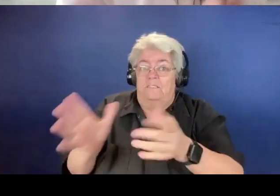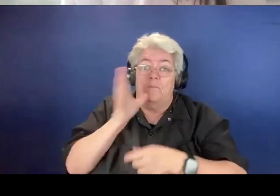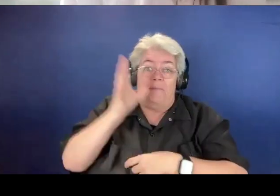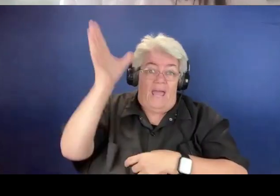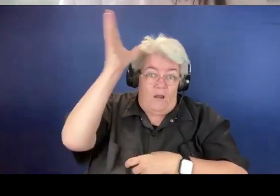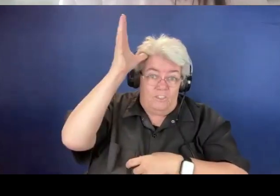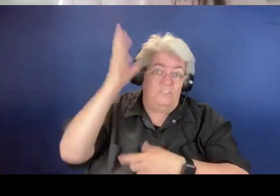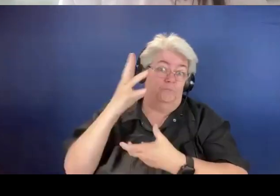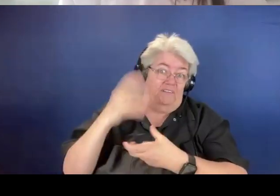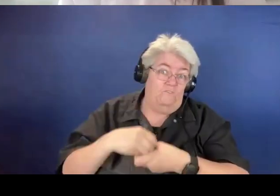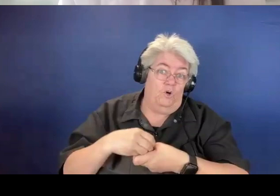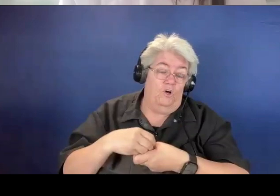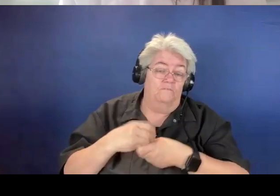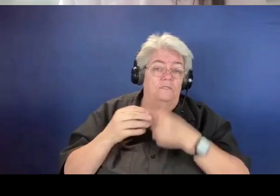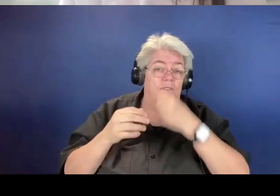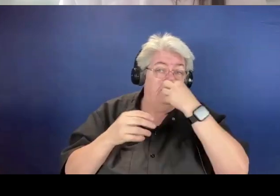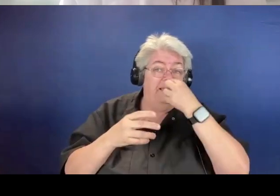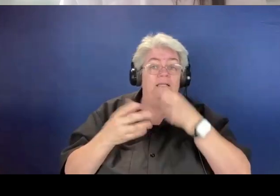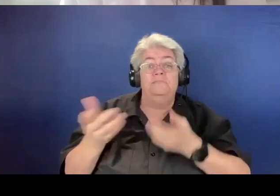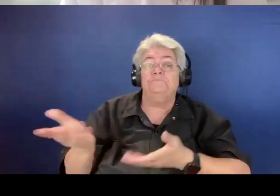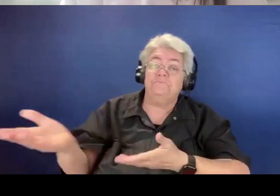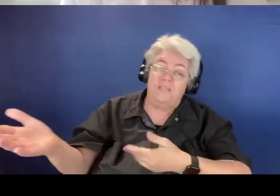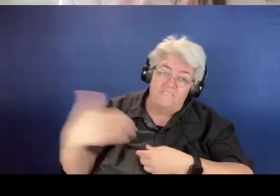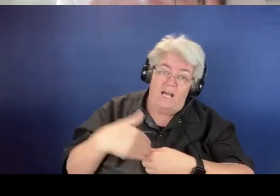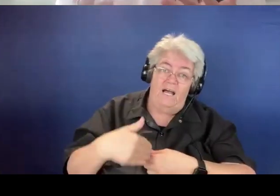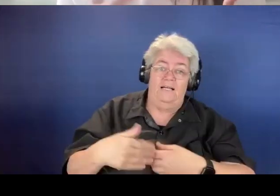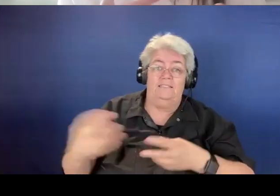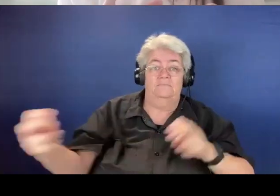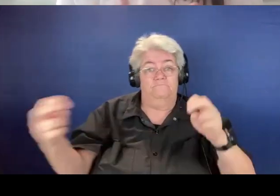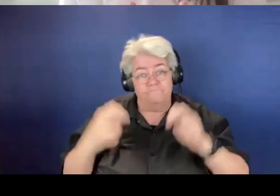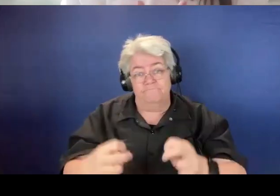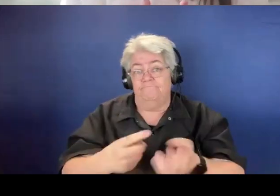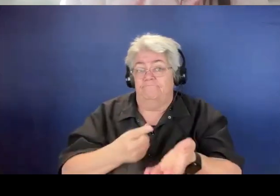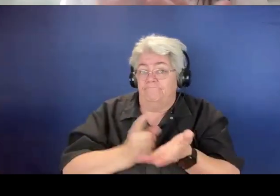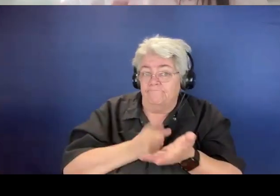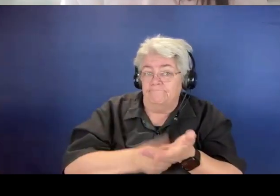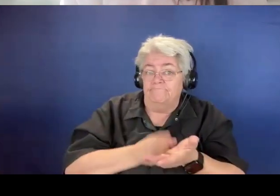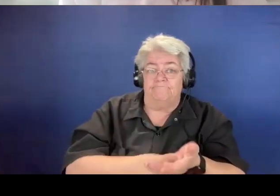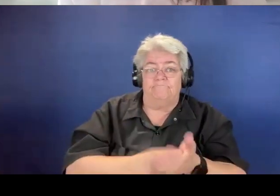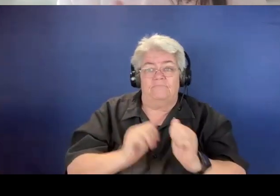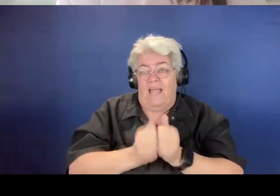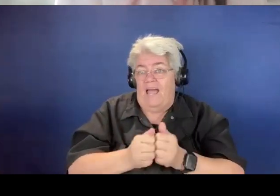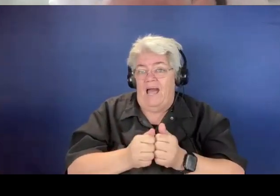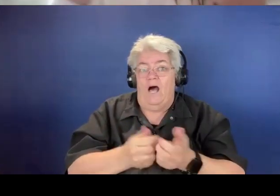Invite the caregiver in for a collaborative discussion. Determine the caregiver’s goals for that child.